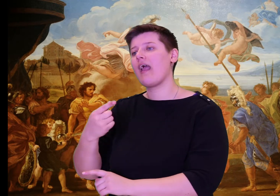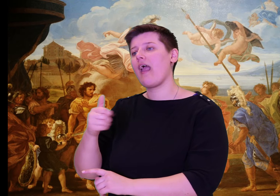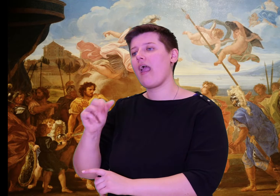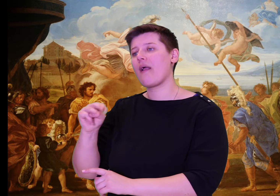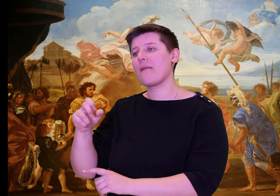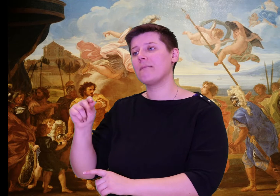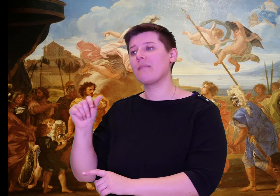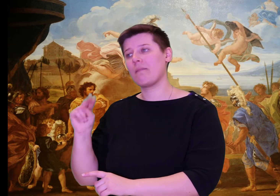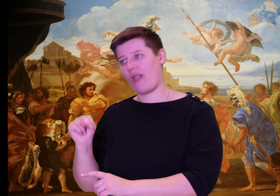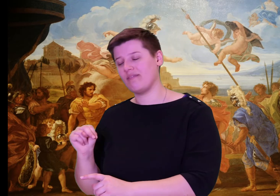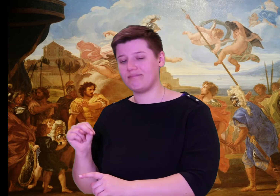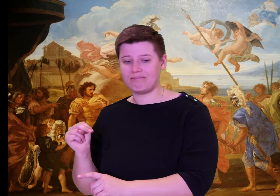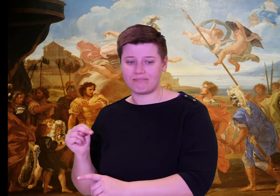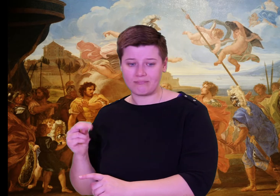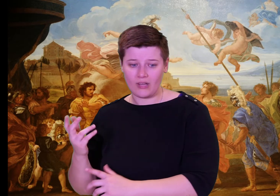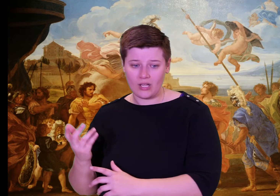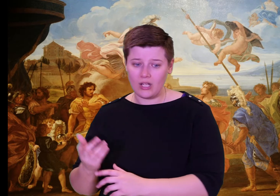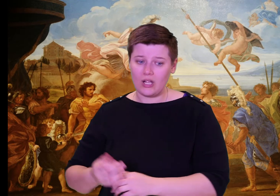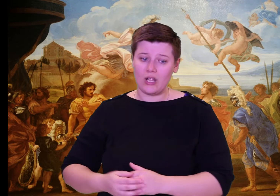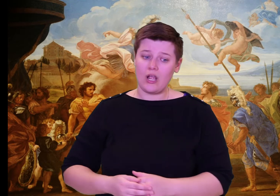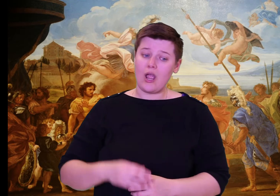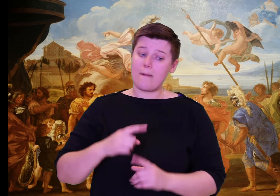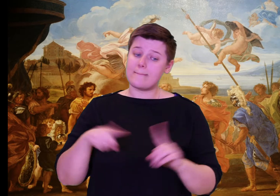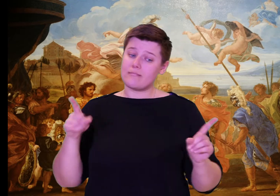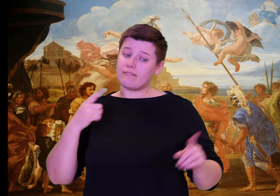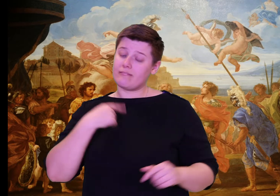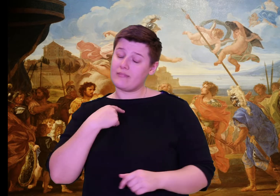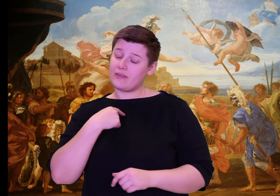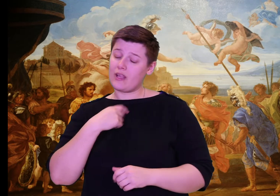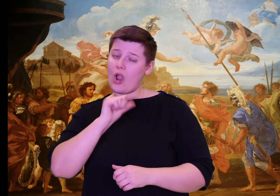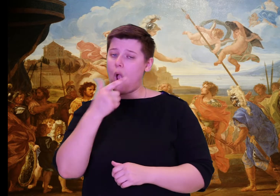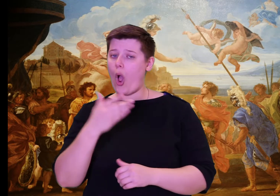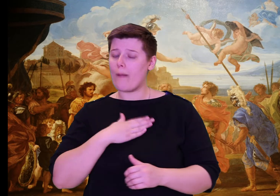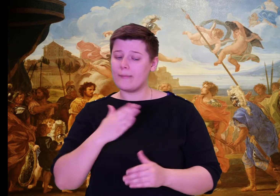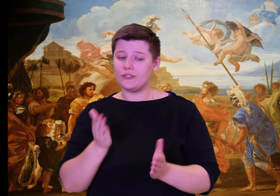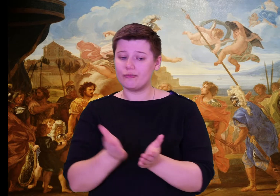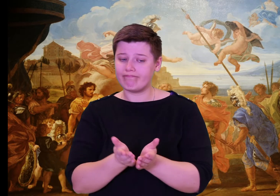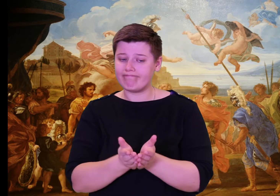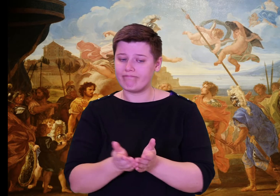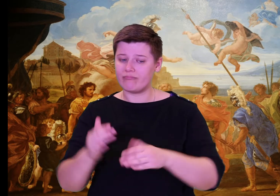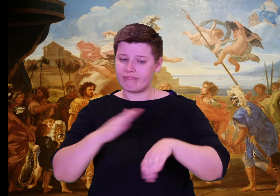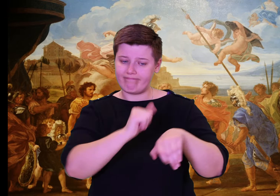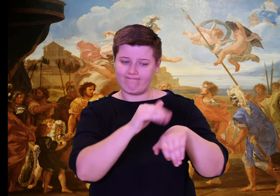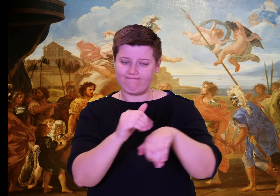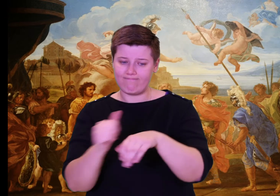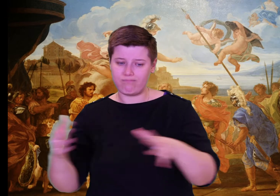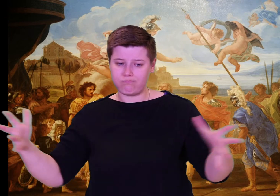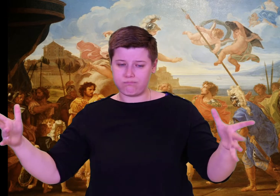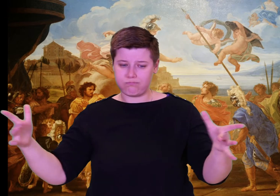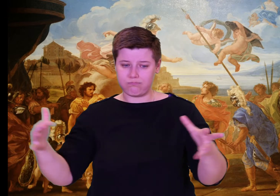We came to Tenedos and sacrificed, praying to get back home--but Zeus refused;